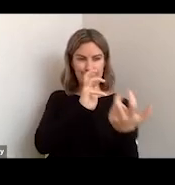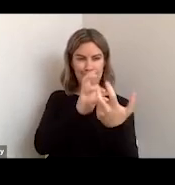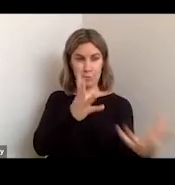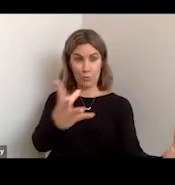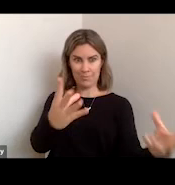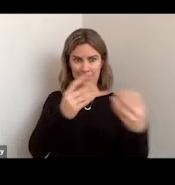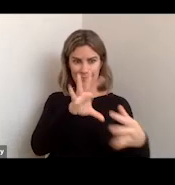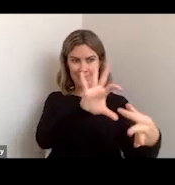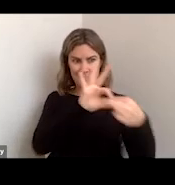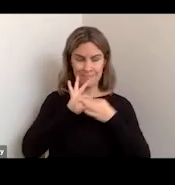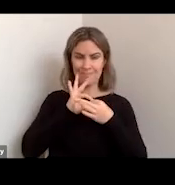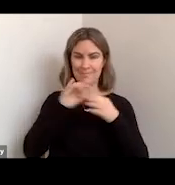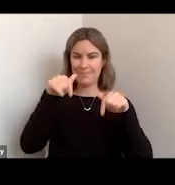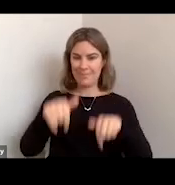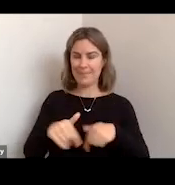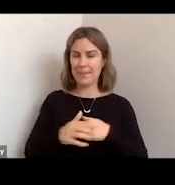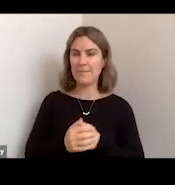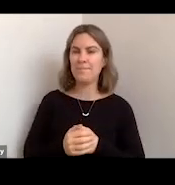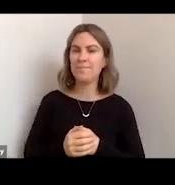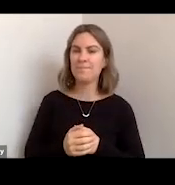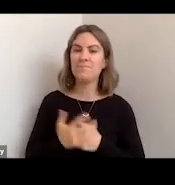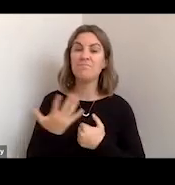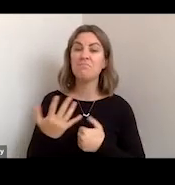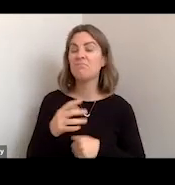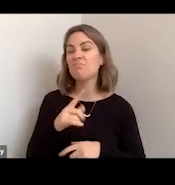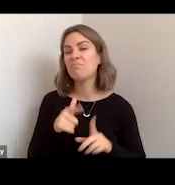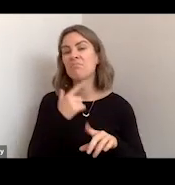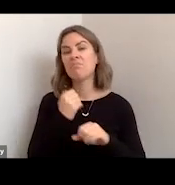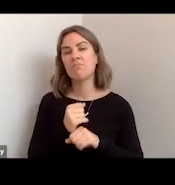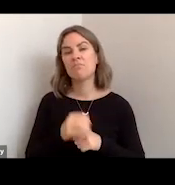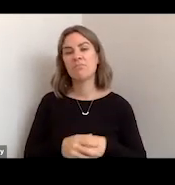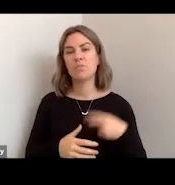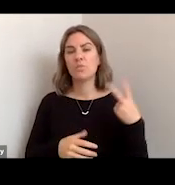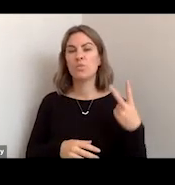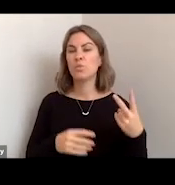two boys with, I don't know, um, skateboards under their arms walk